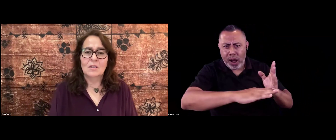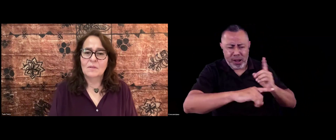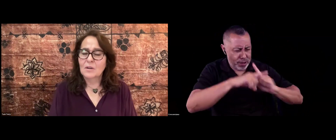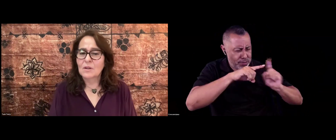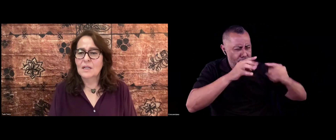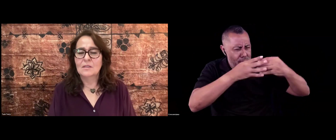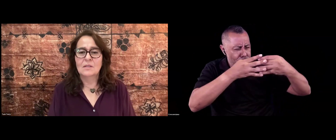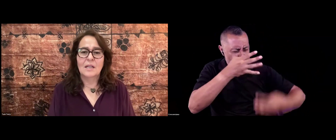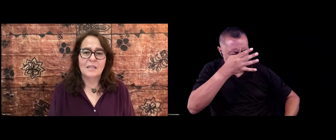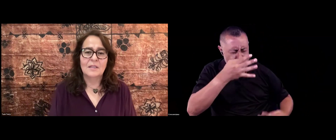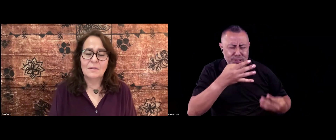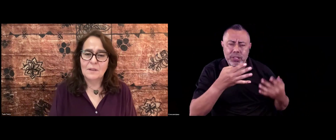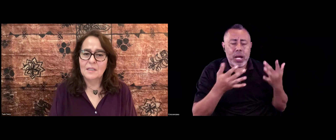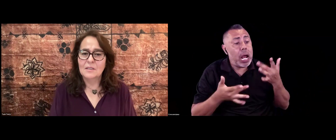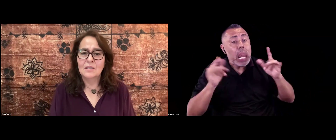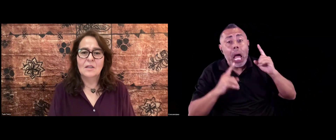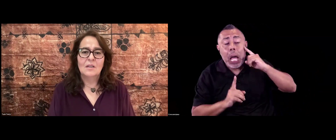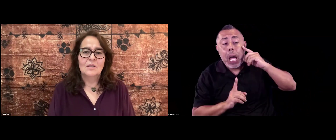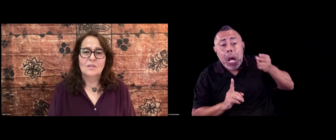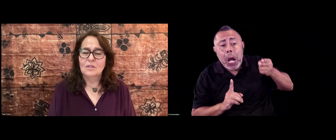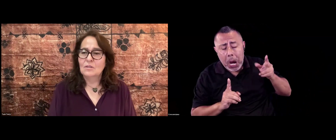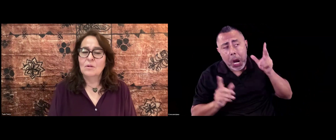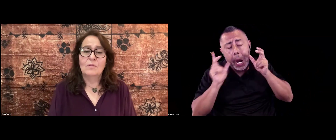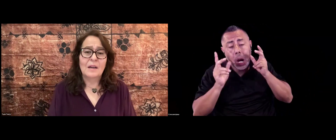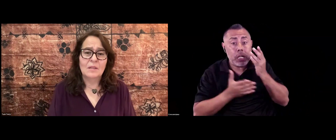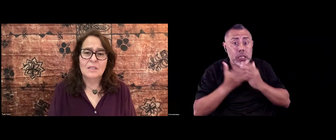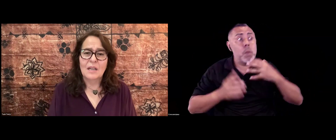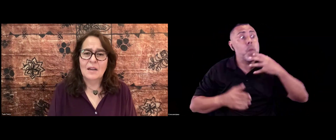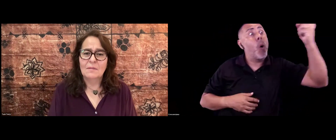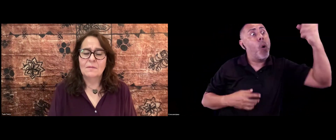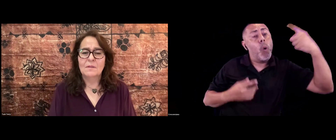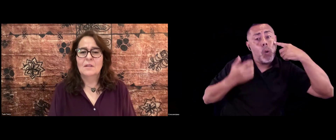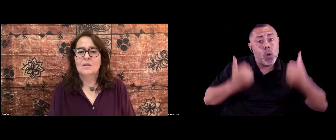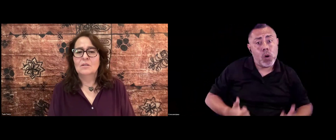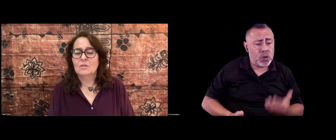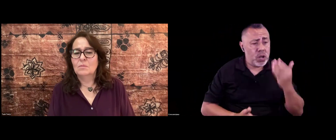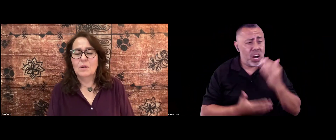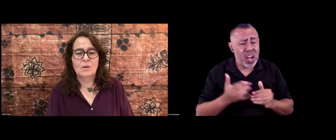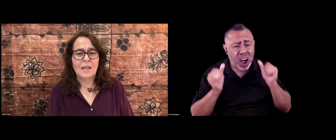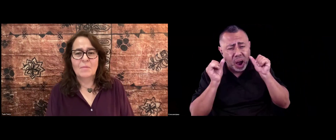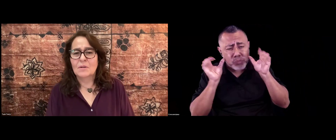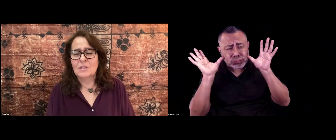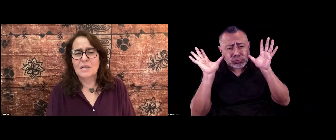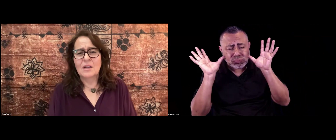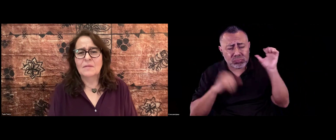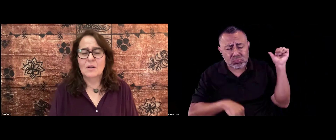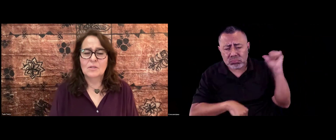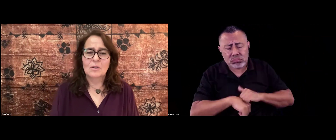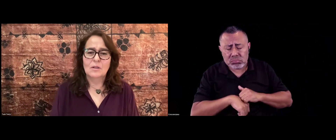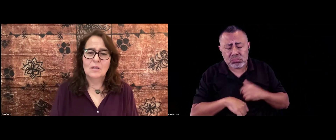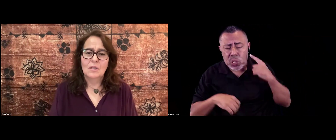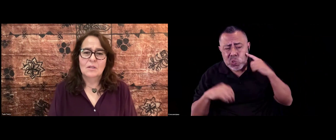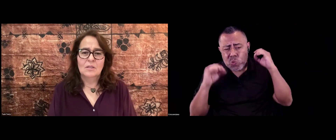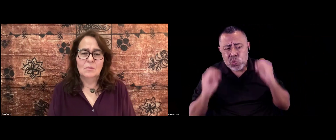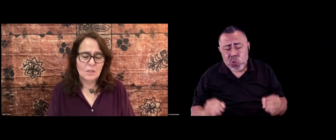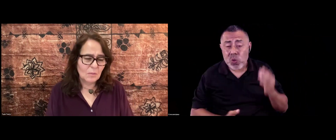Light hard of hearing to late deaf end. To profoundly deaf. To pro capital D def culture.